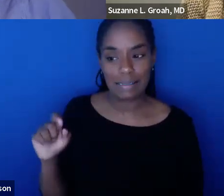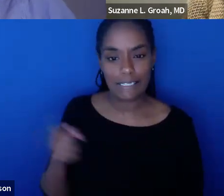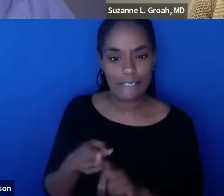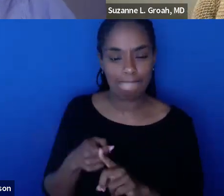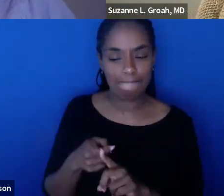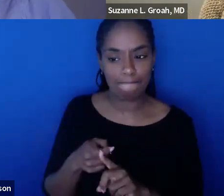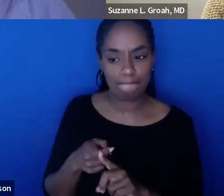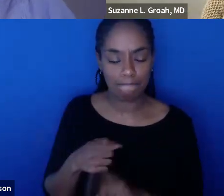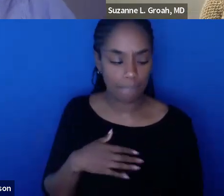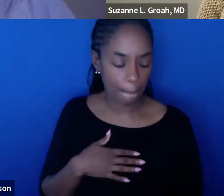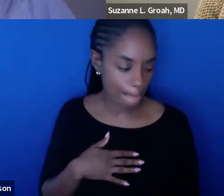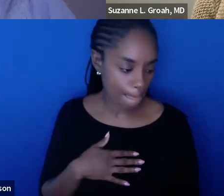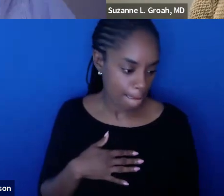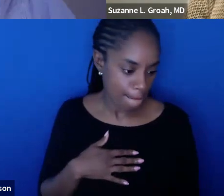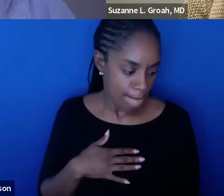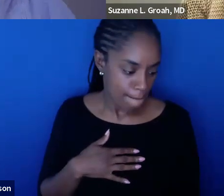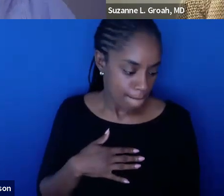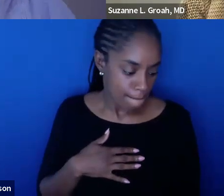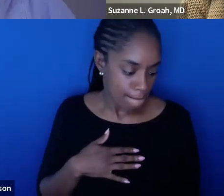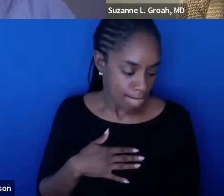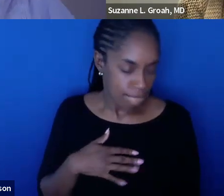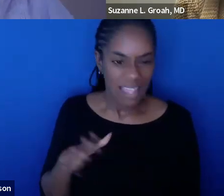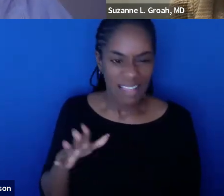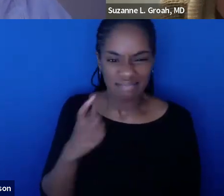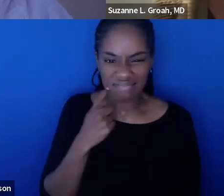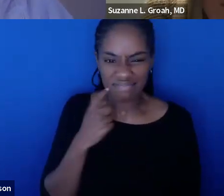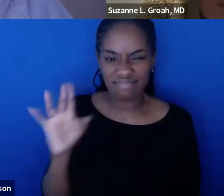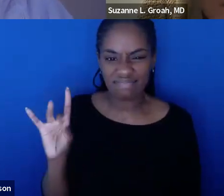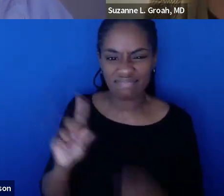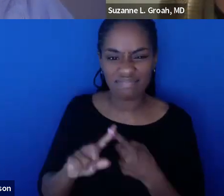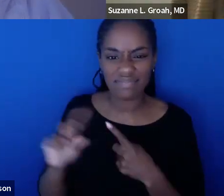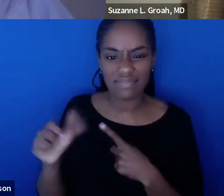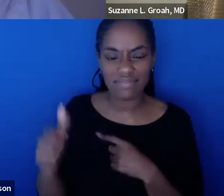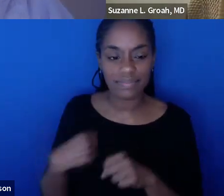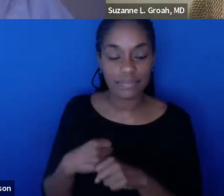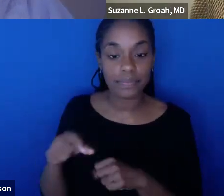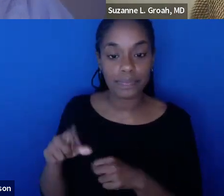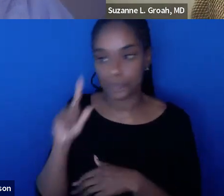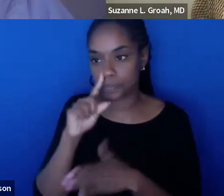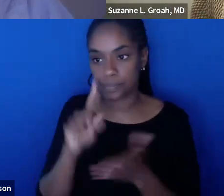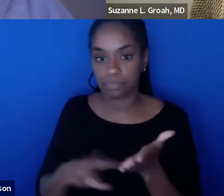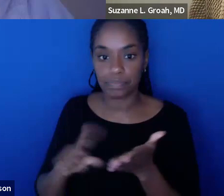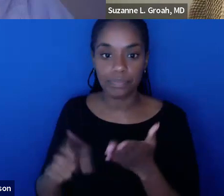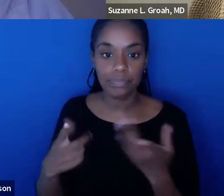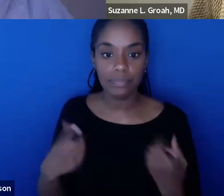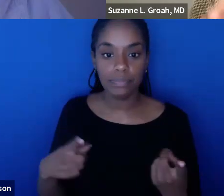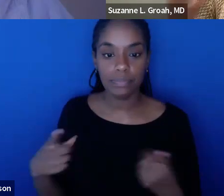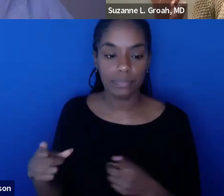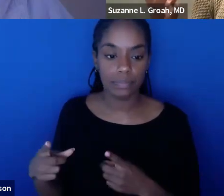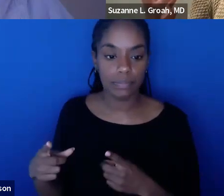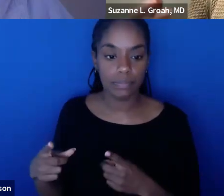the last, probably 8-10 years, this research has been going on, again,